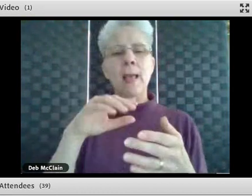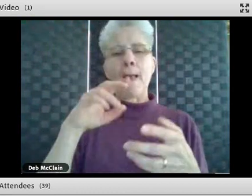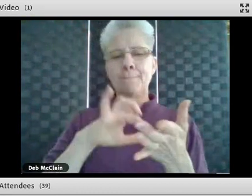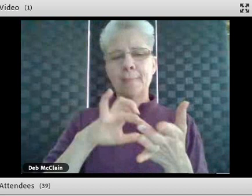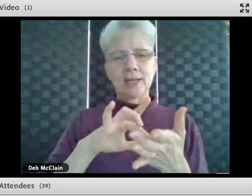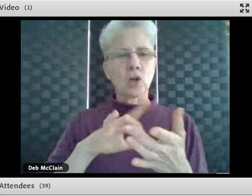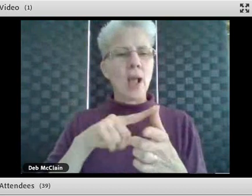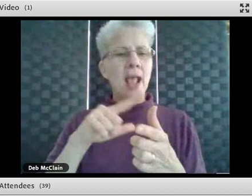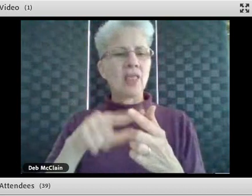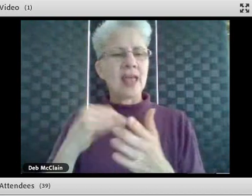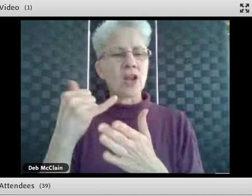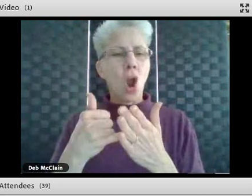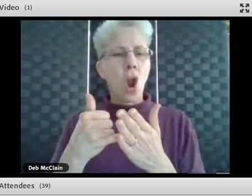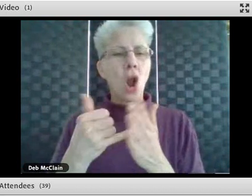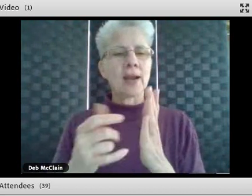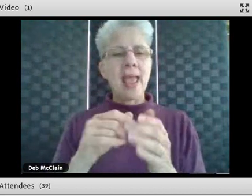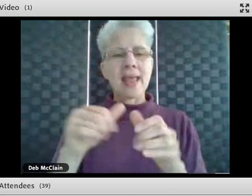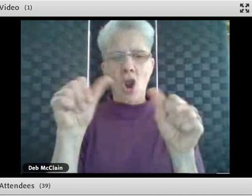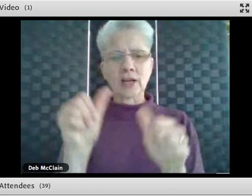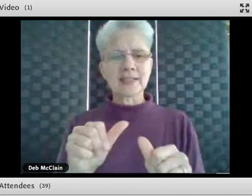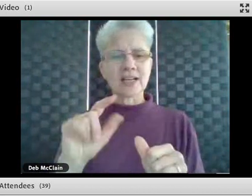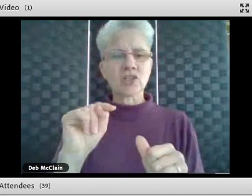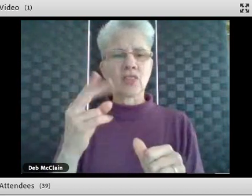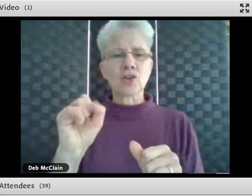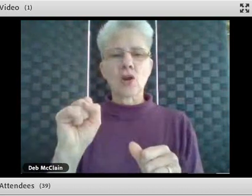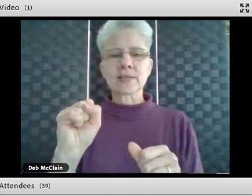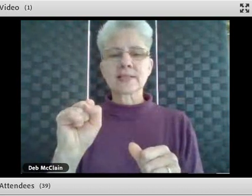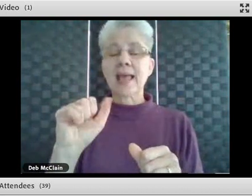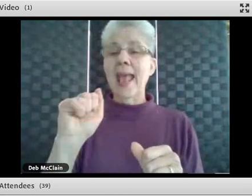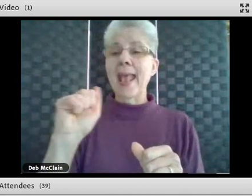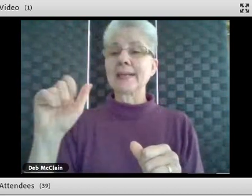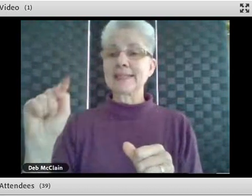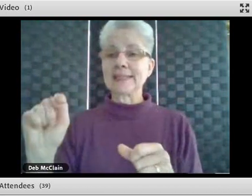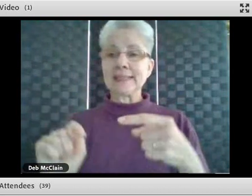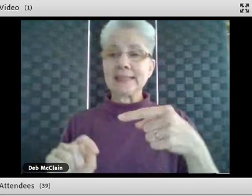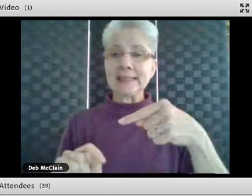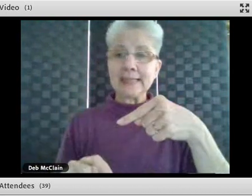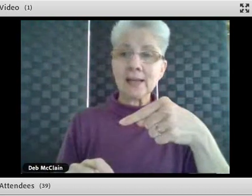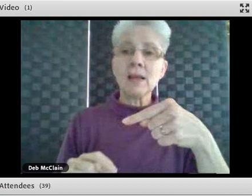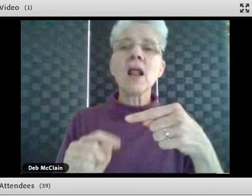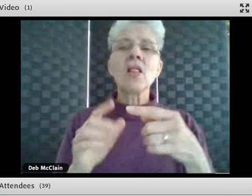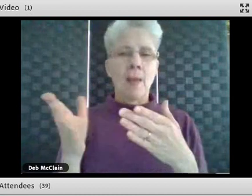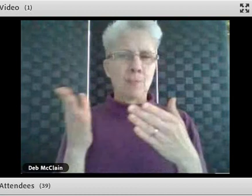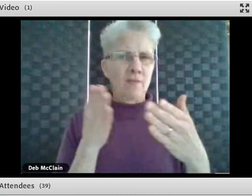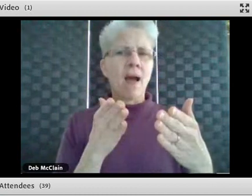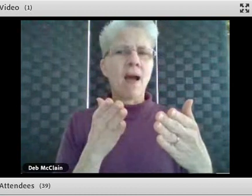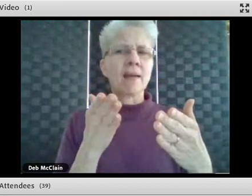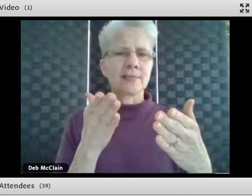And then the Art & Architecture Thesaurus, or the AAT, which is great, providing definitions. I really like that one.